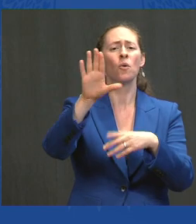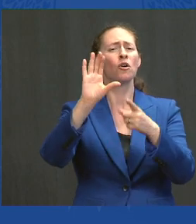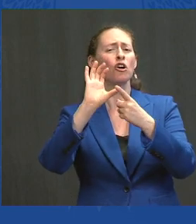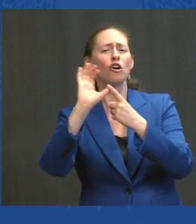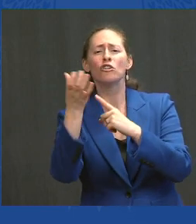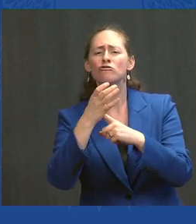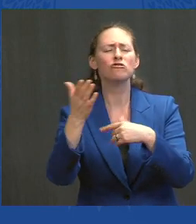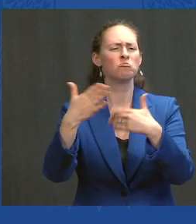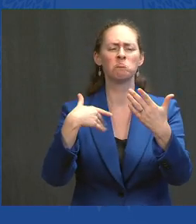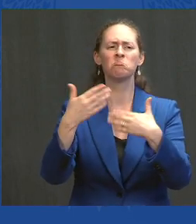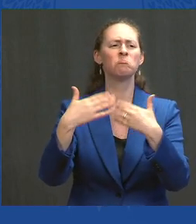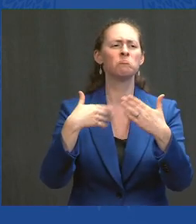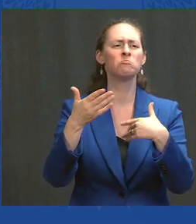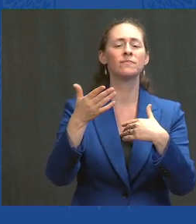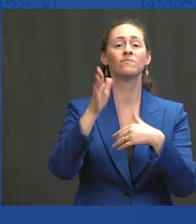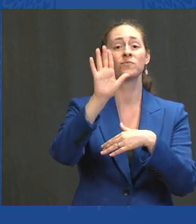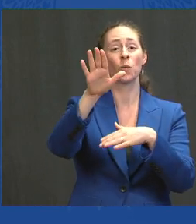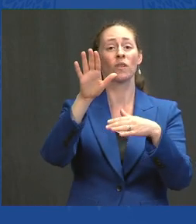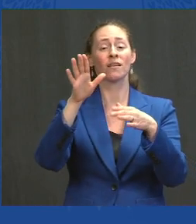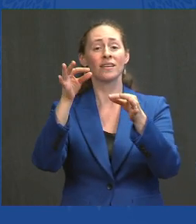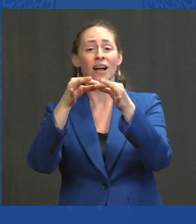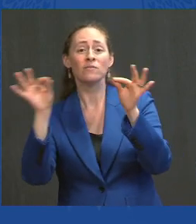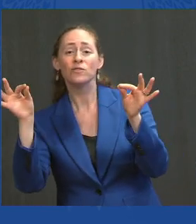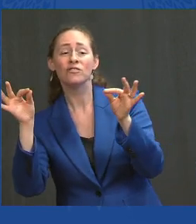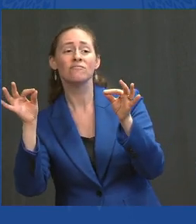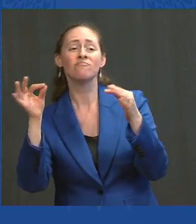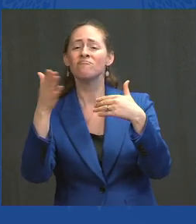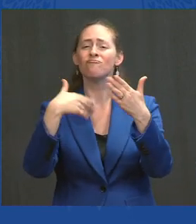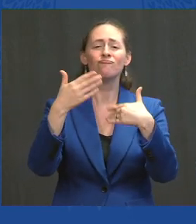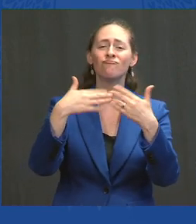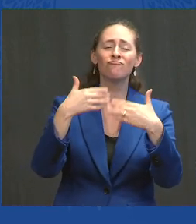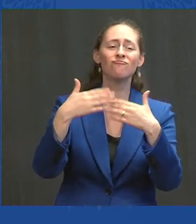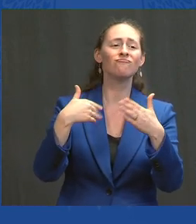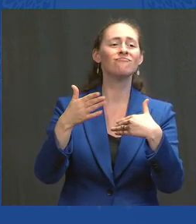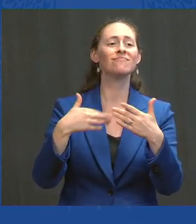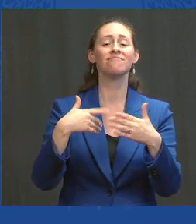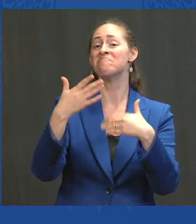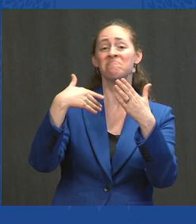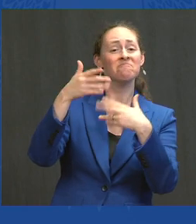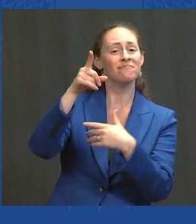the language we speak, or the faith we follow, one of the most basic acts of respect